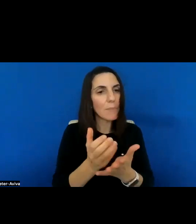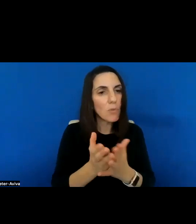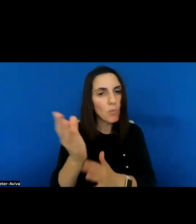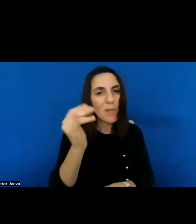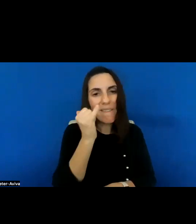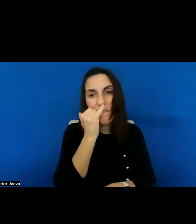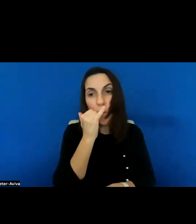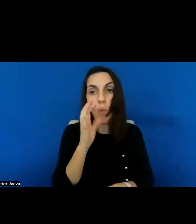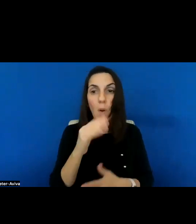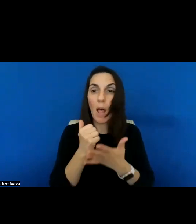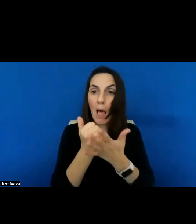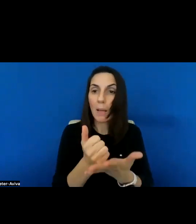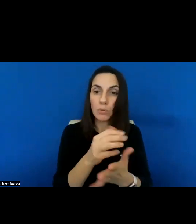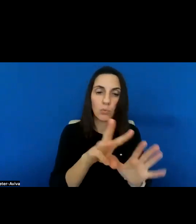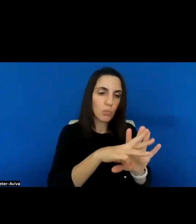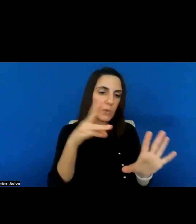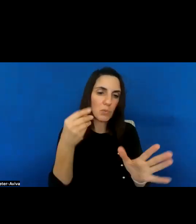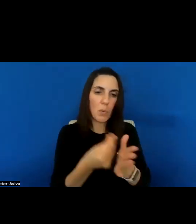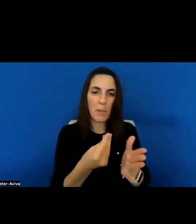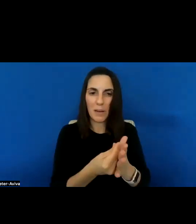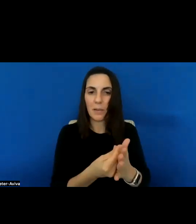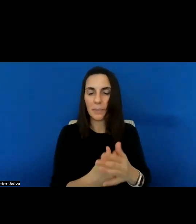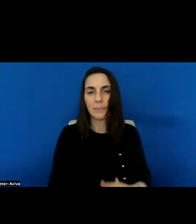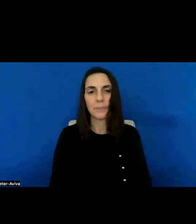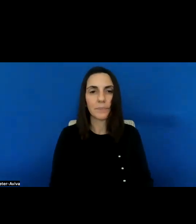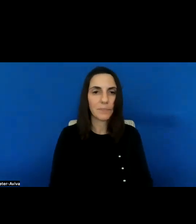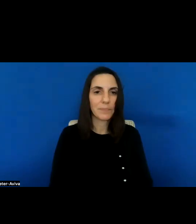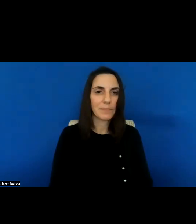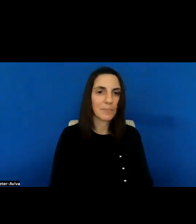or do the withdrawal on your behalf. 11:45:25 I, I actually listen into customer